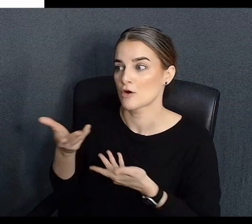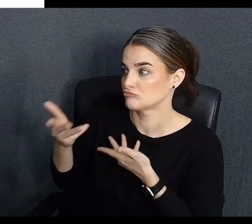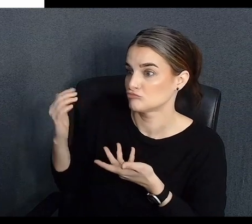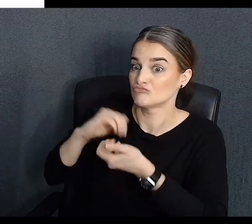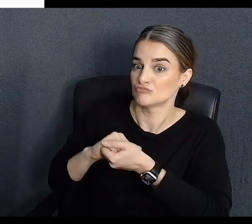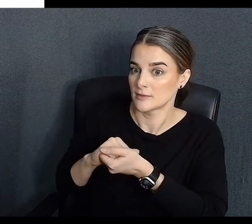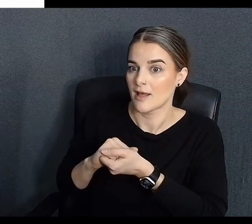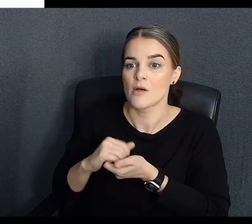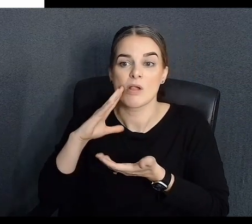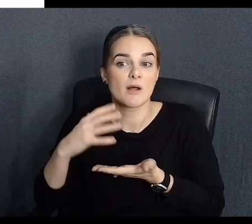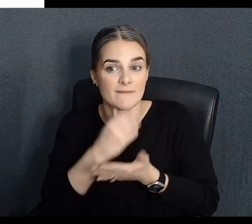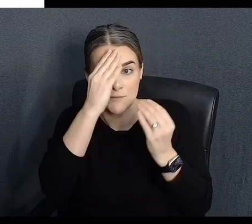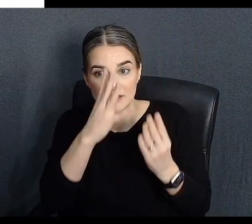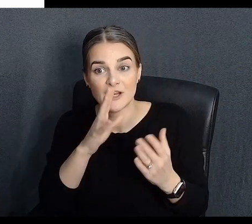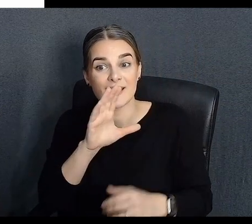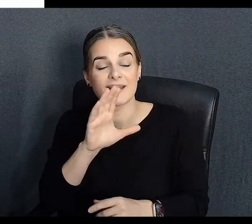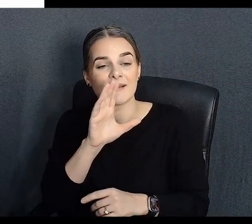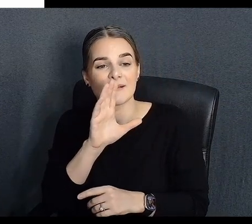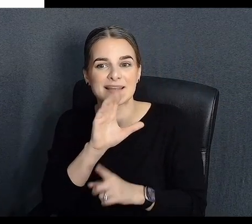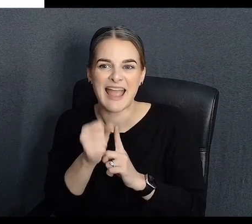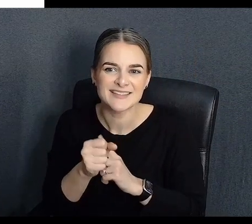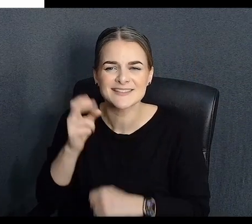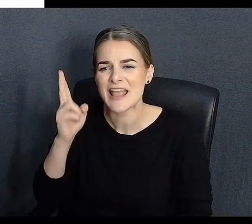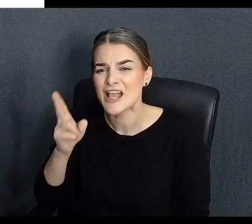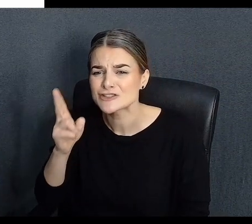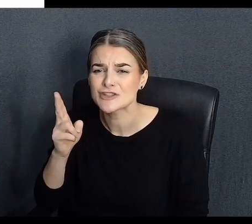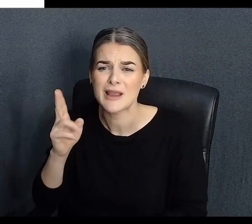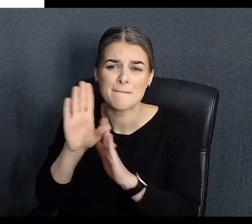and background, and that's going to include things like medical diagnosis.